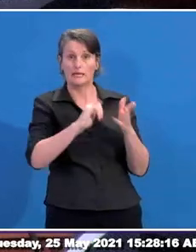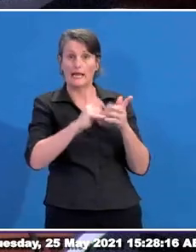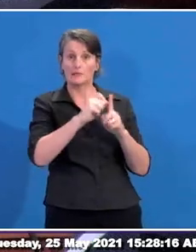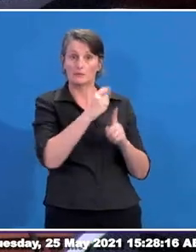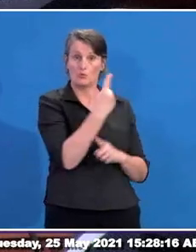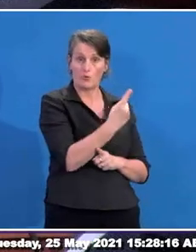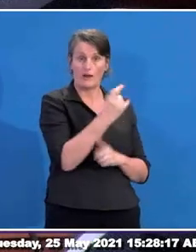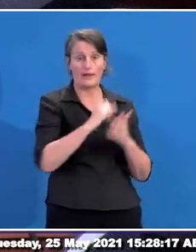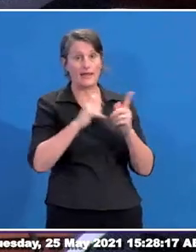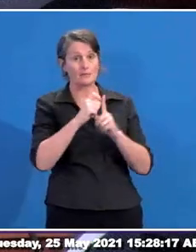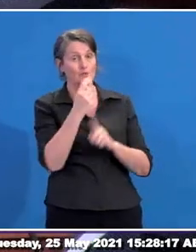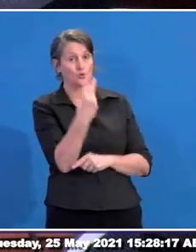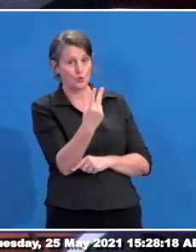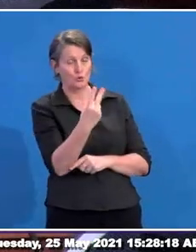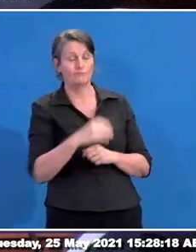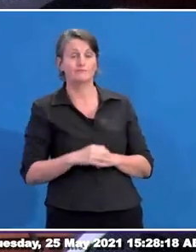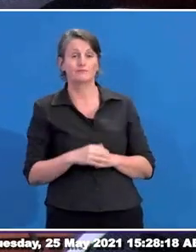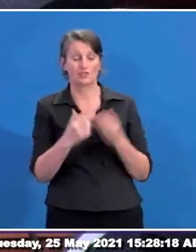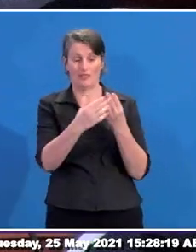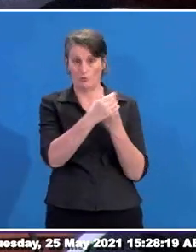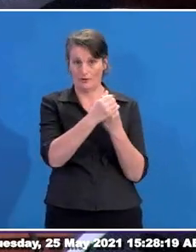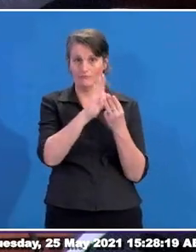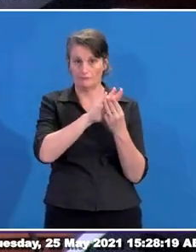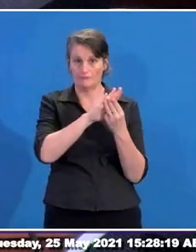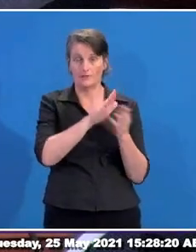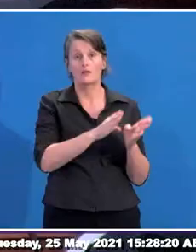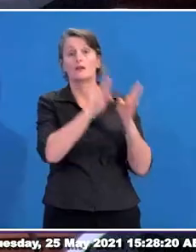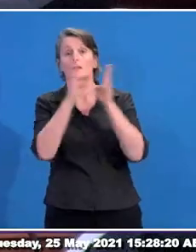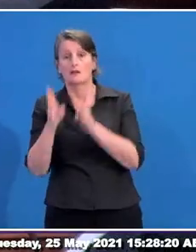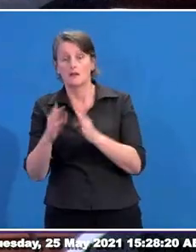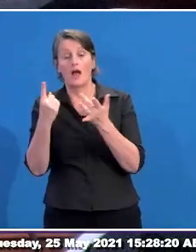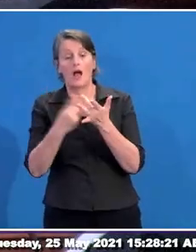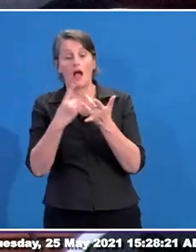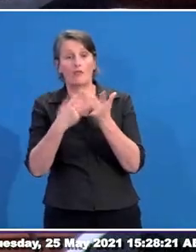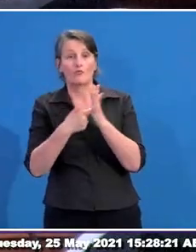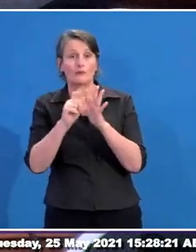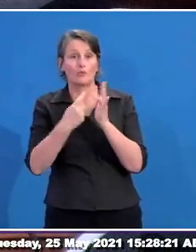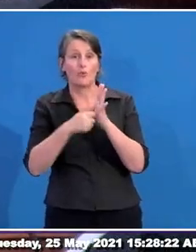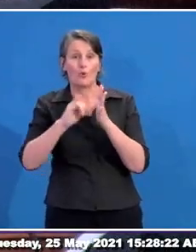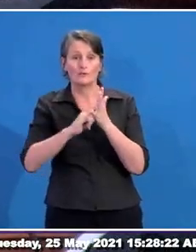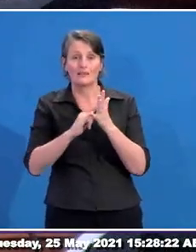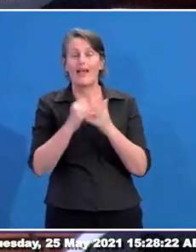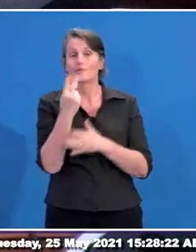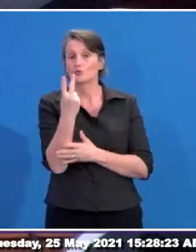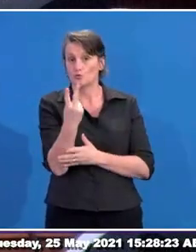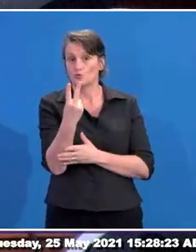The second set of reports, if we can turn to that, are two reports provided to